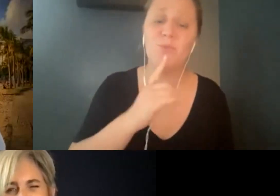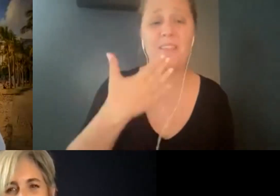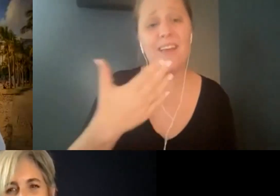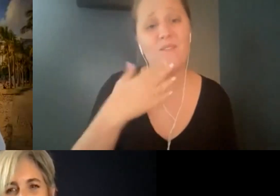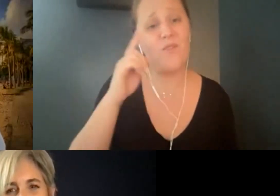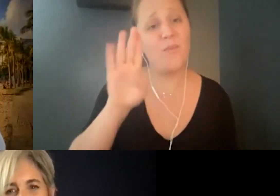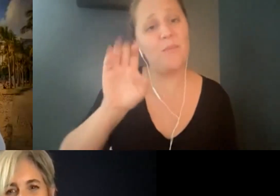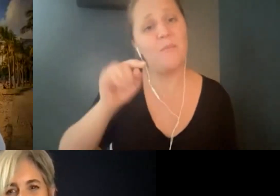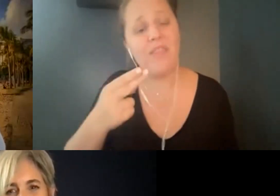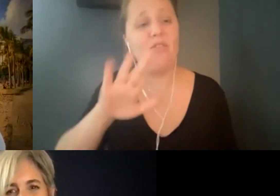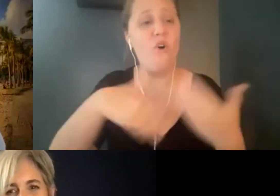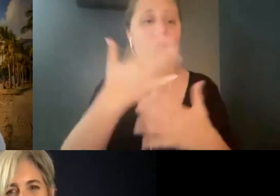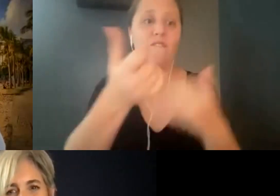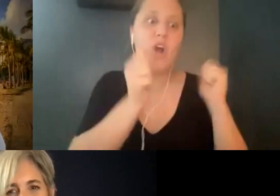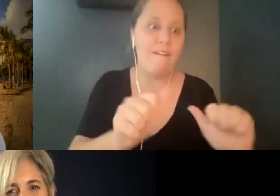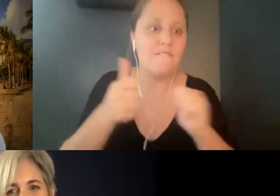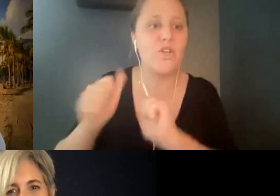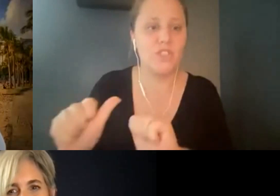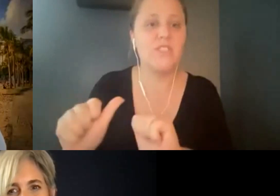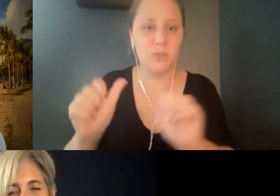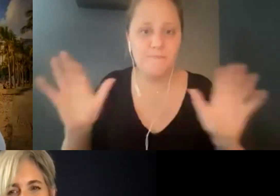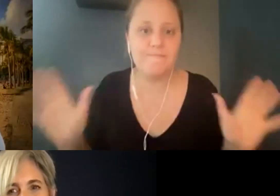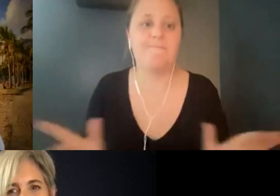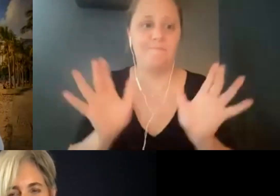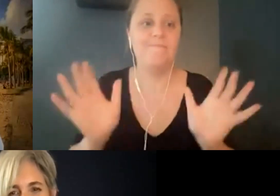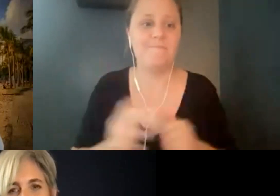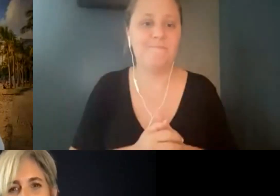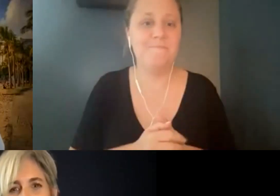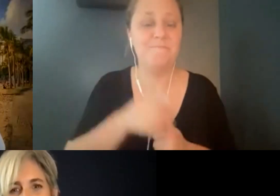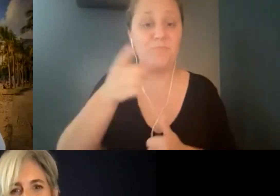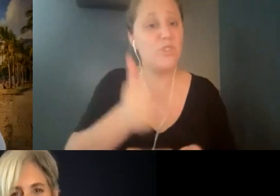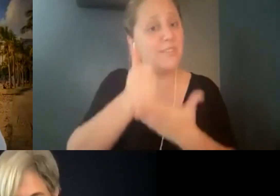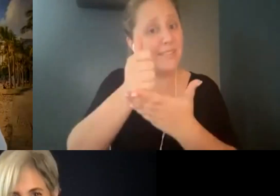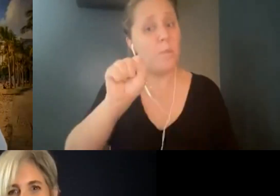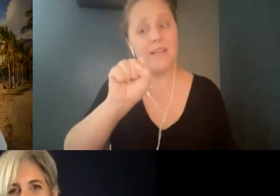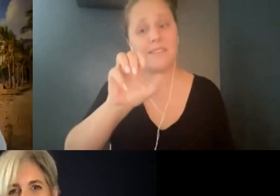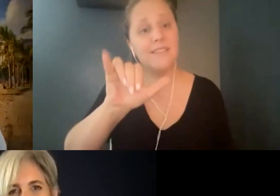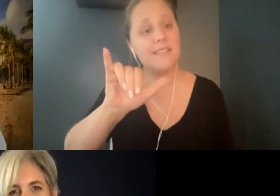efforts and helping SIM South Florida become more accessible and inclusive.